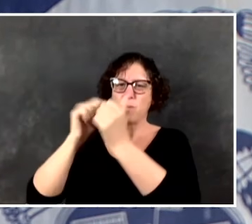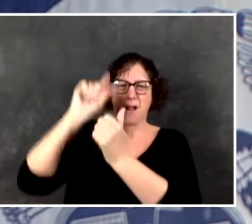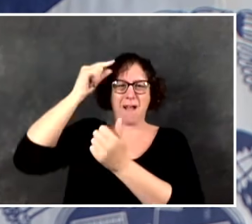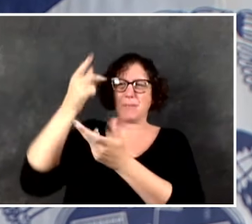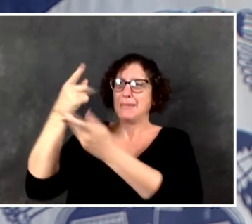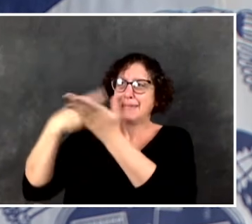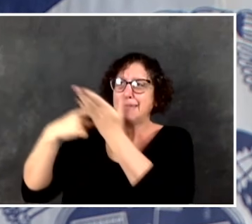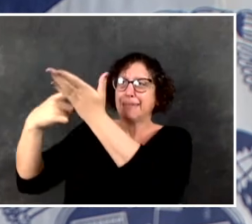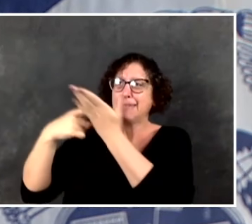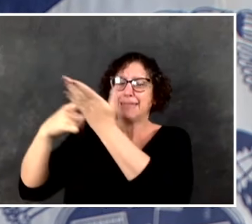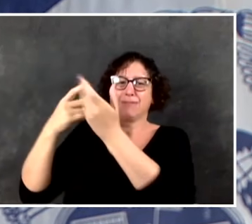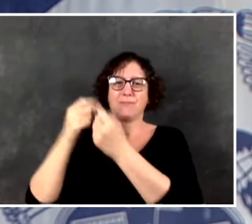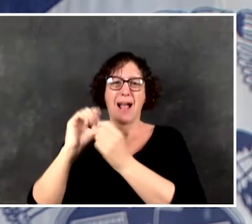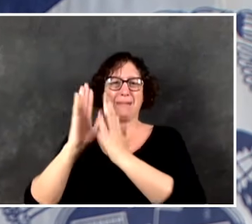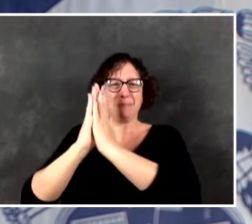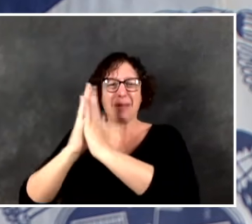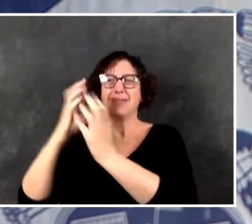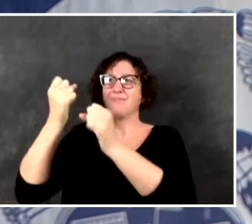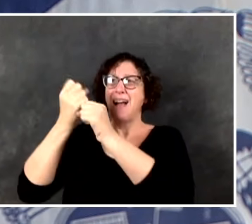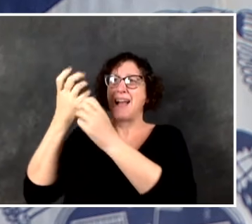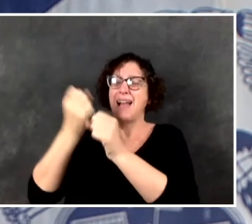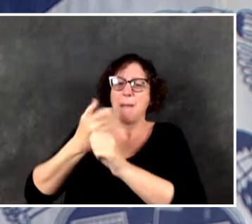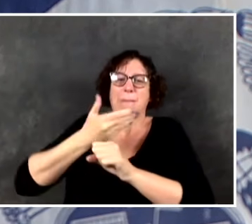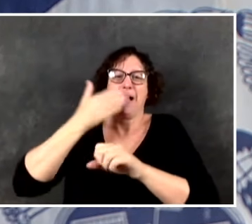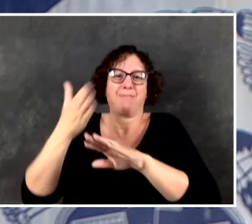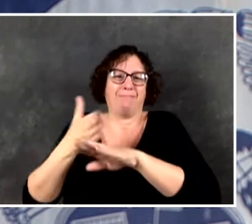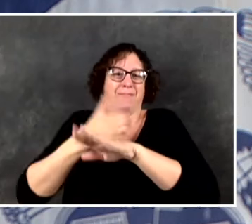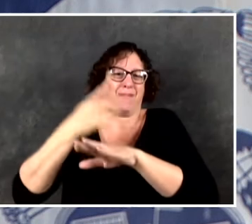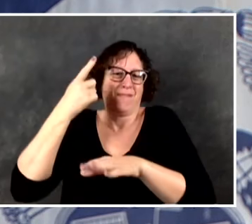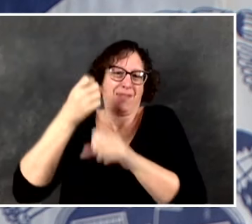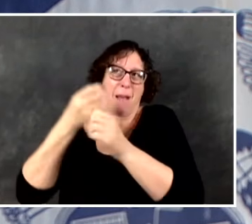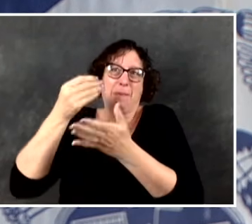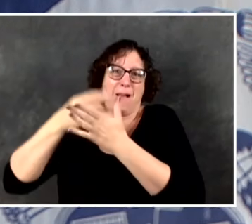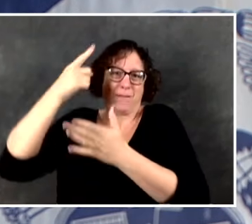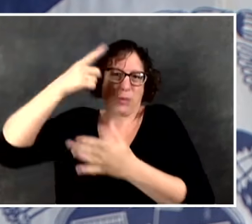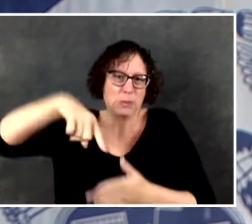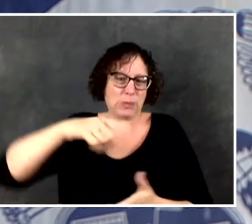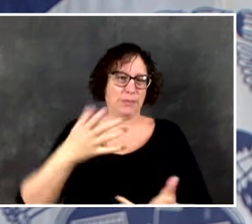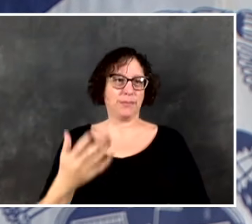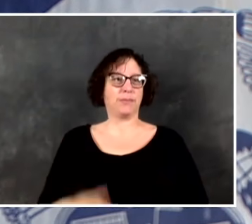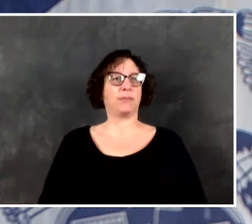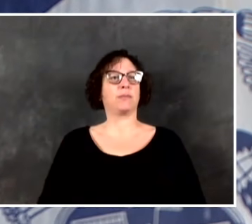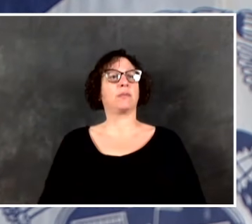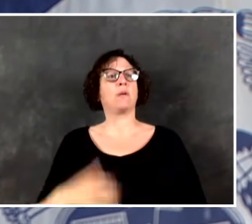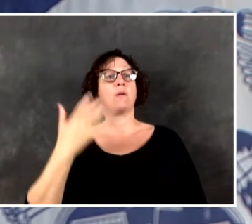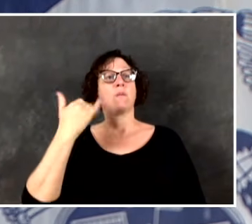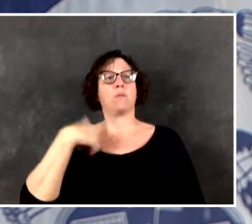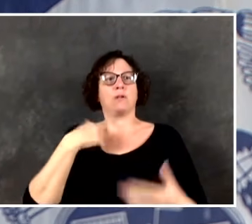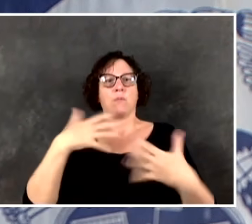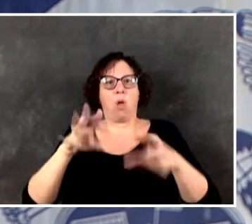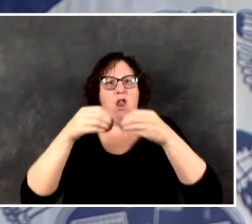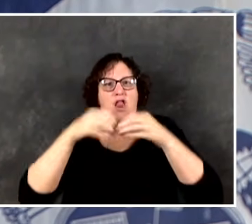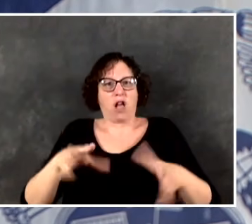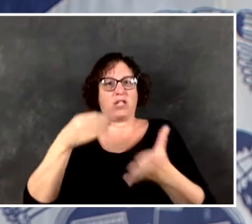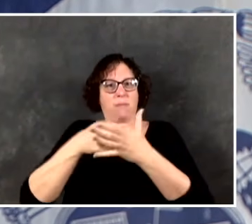POUNDING AWAY WITH SO MNYA OTHERSOR F A STIMULUS THAT WOULD MAKES U WHOLE.